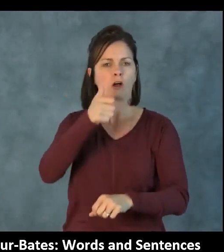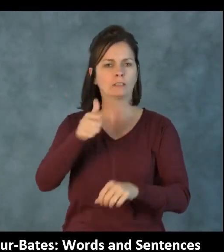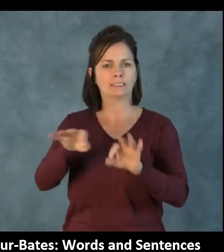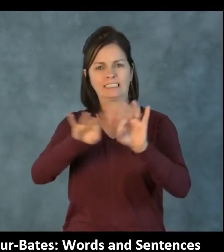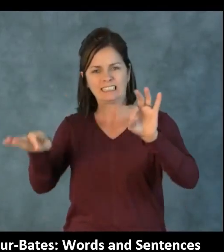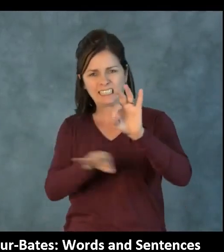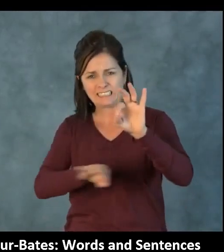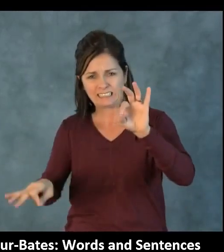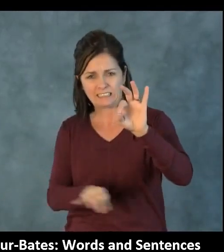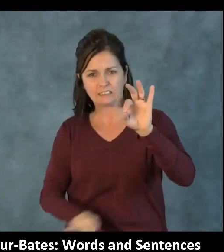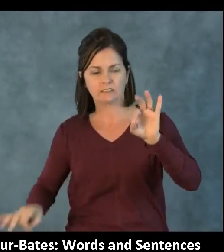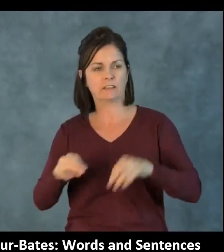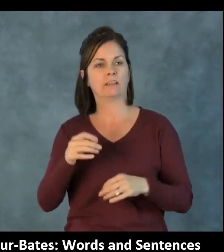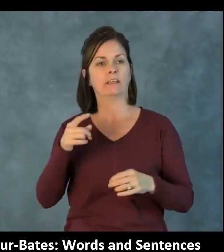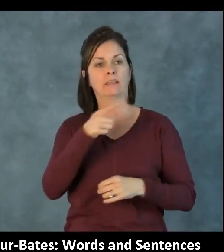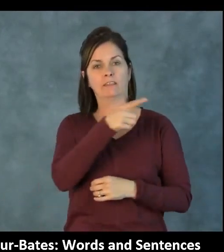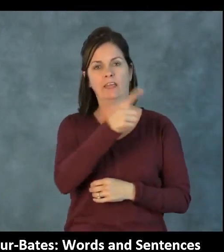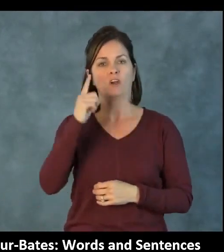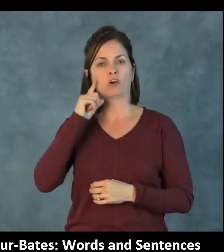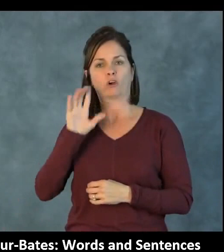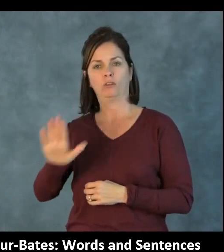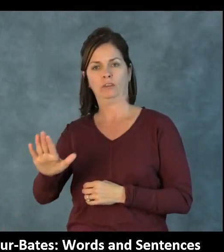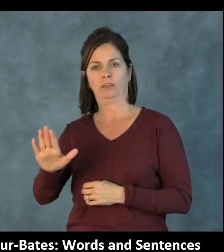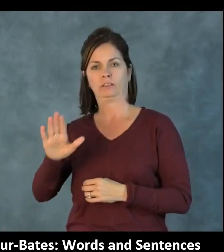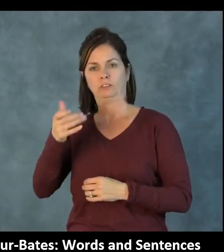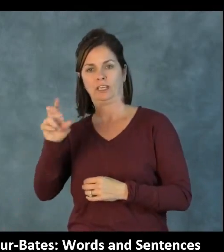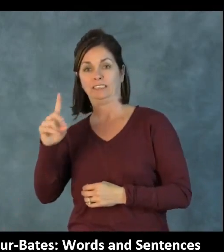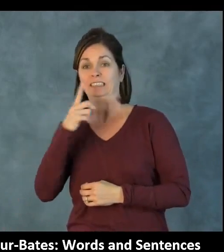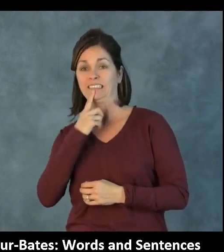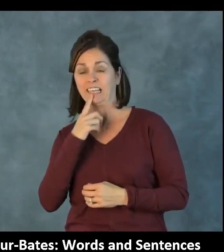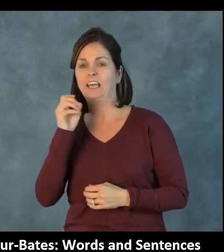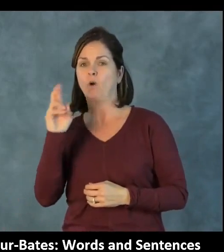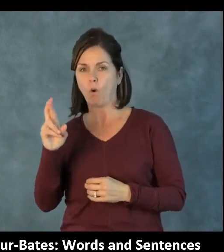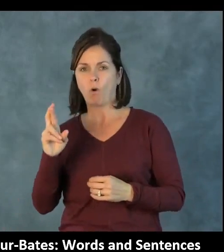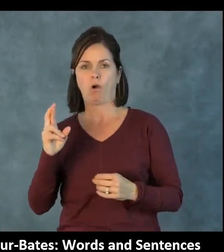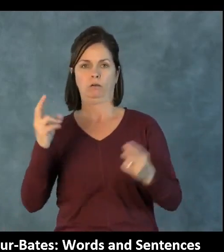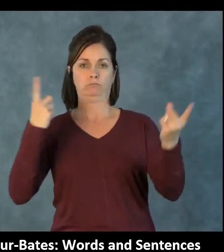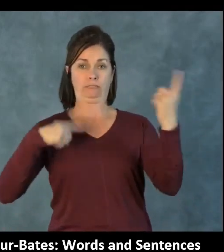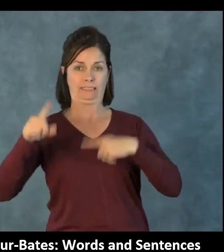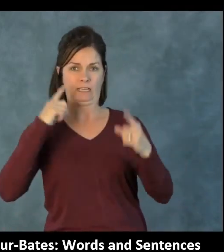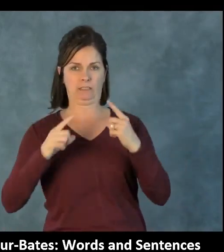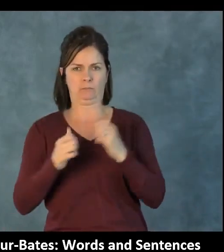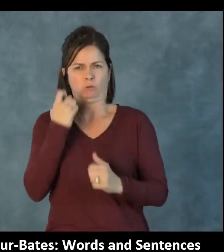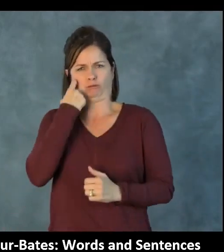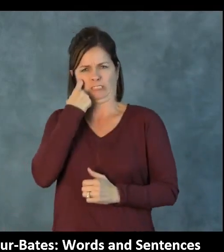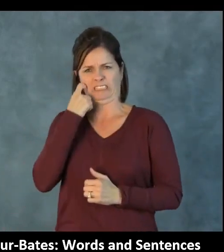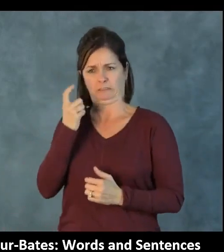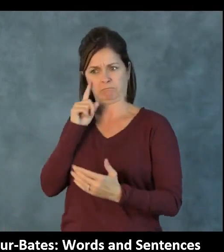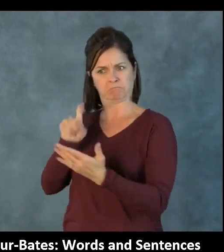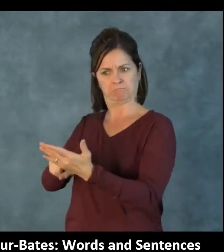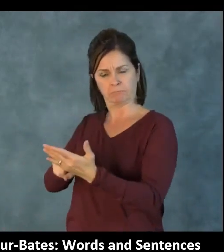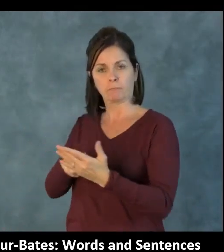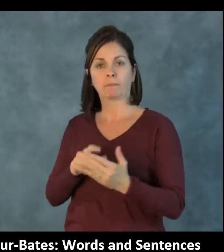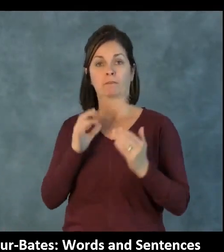their child say or seen their child sign recently. In the level below that, you're looking